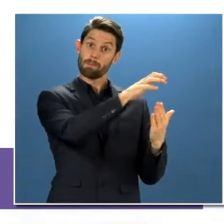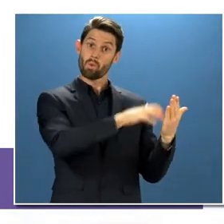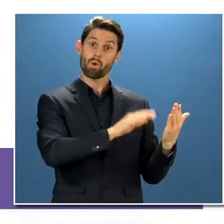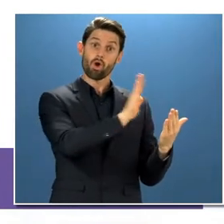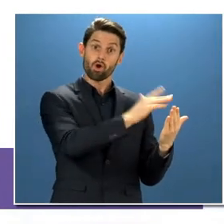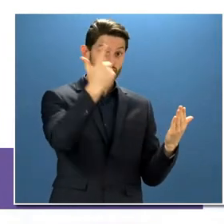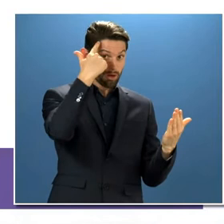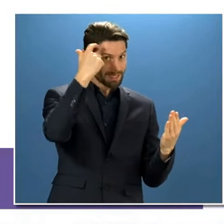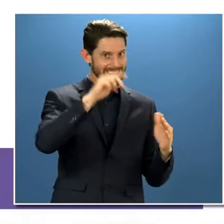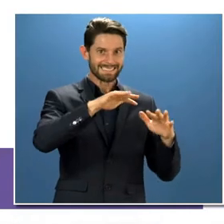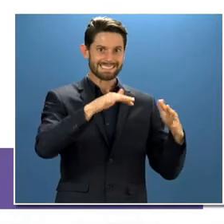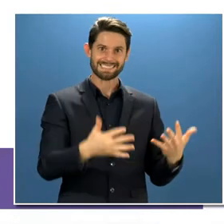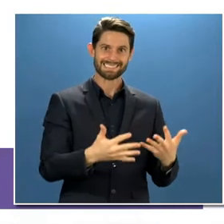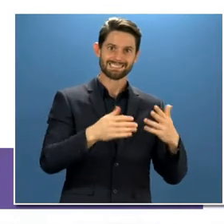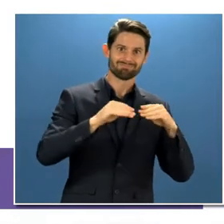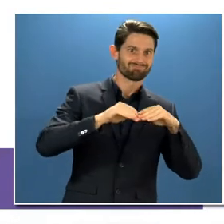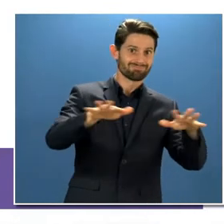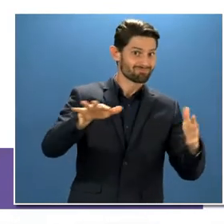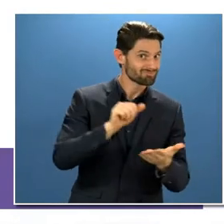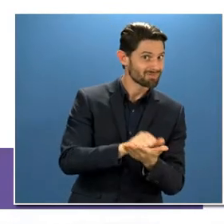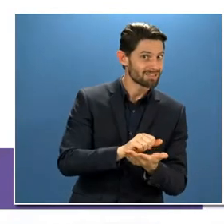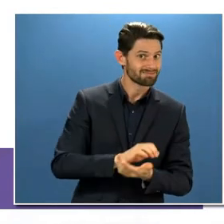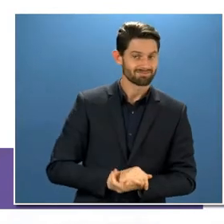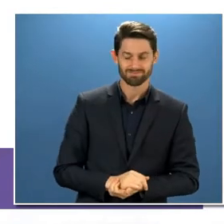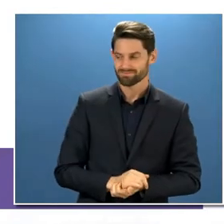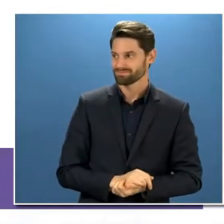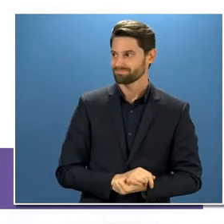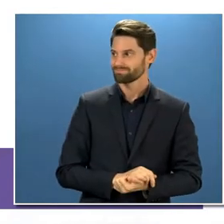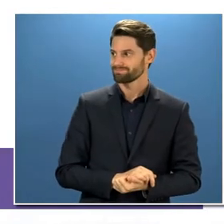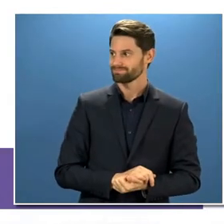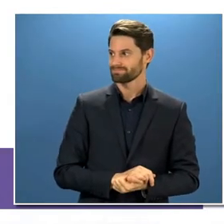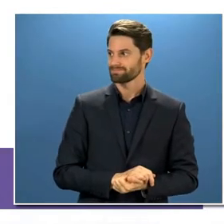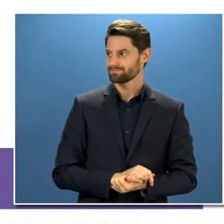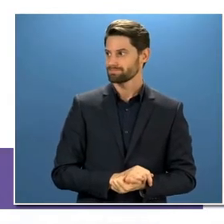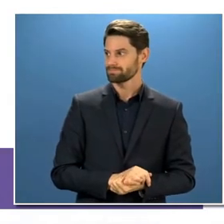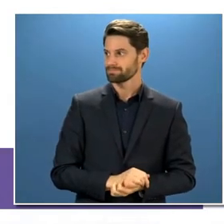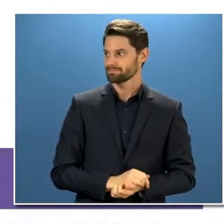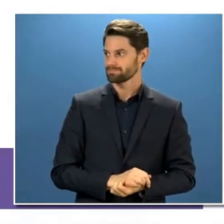I can say, for instance, that the expansion of the